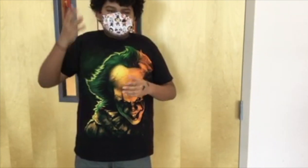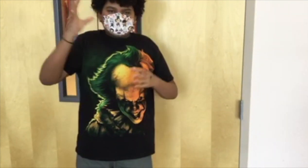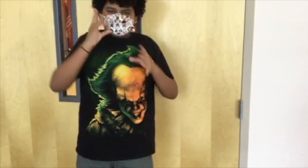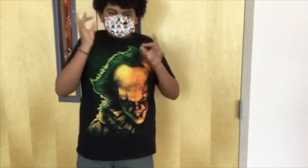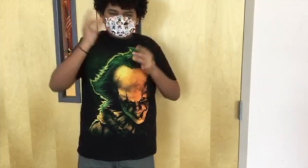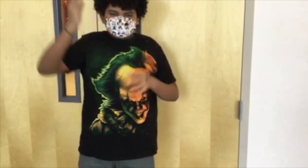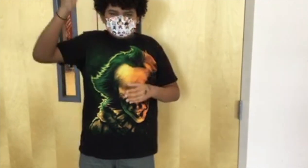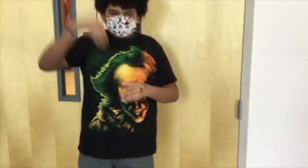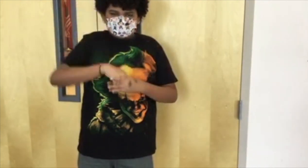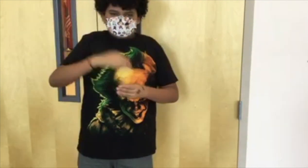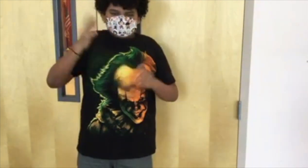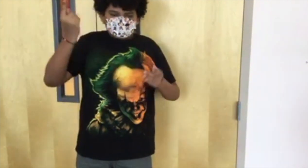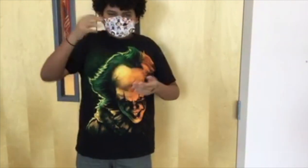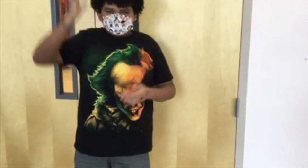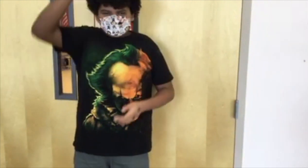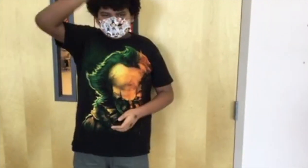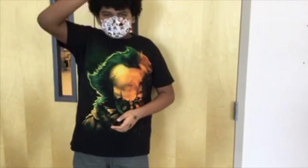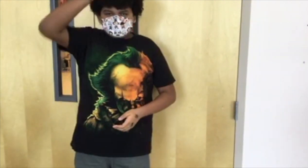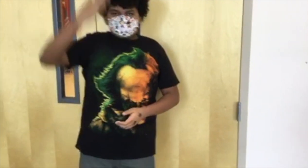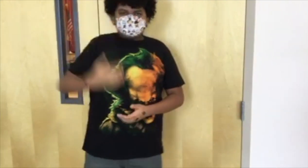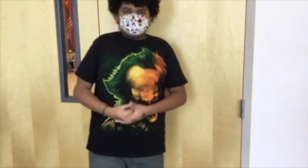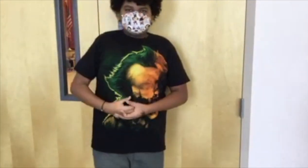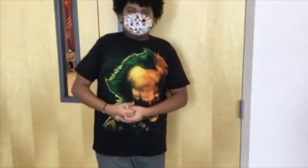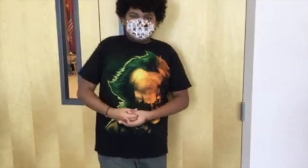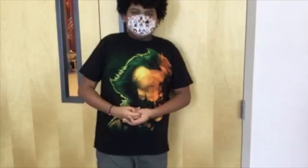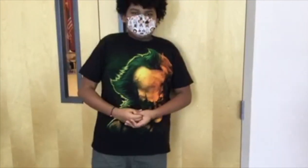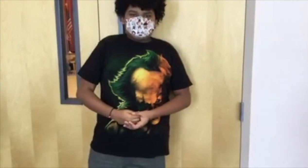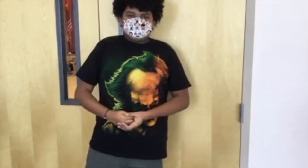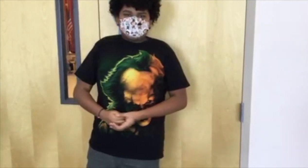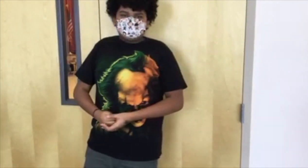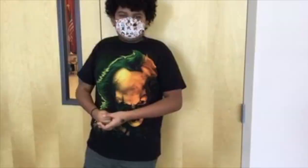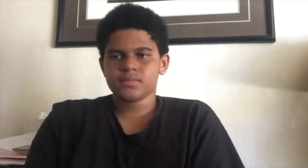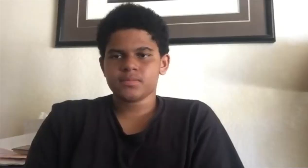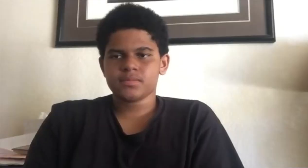Is the cottage the cottage doors? When did the cat in the hat?